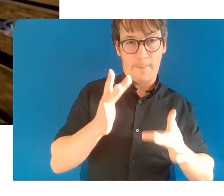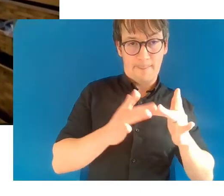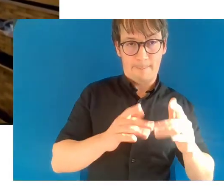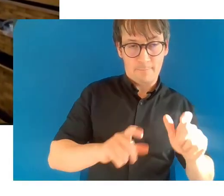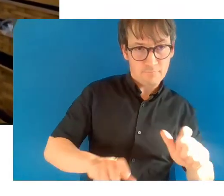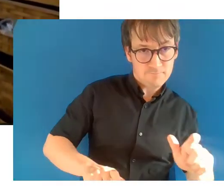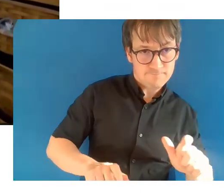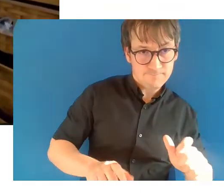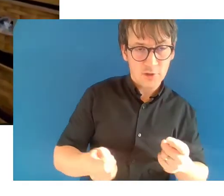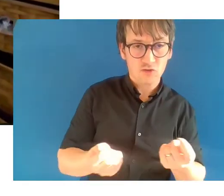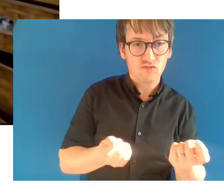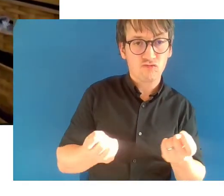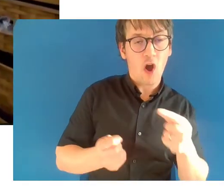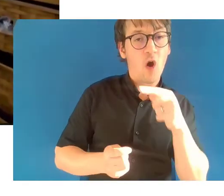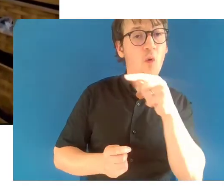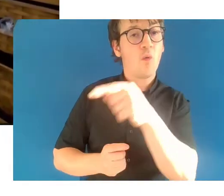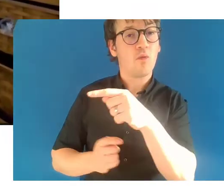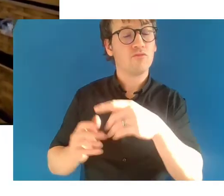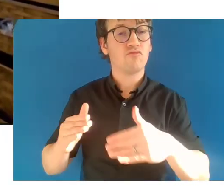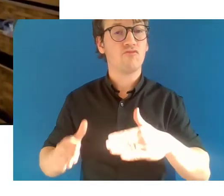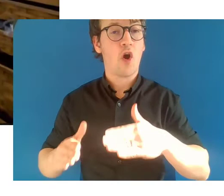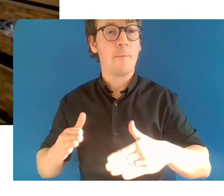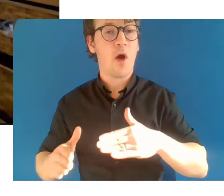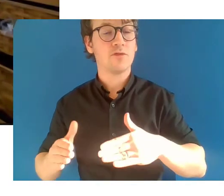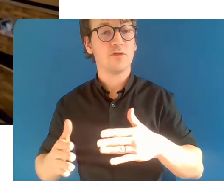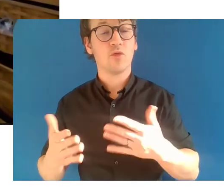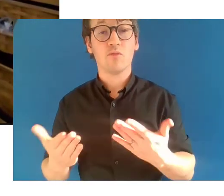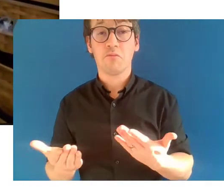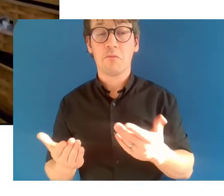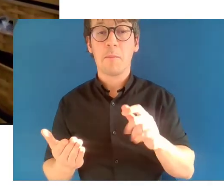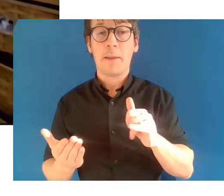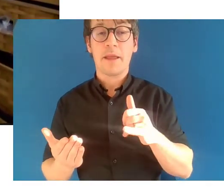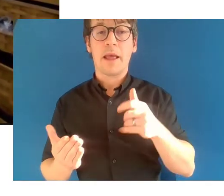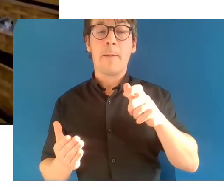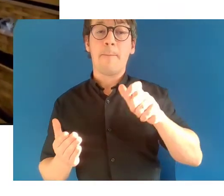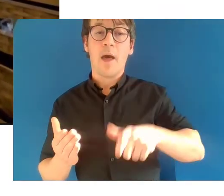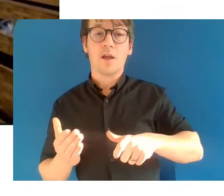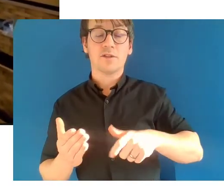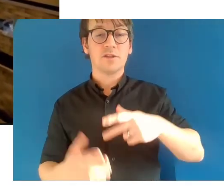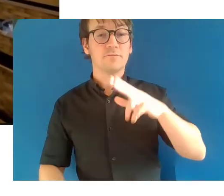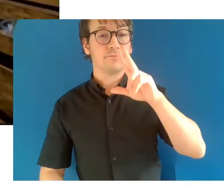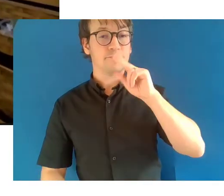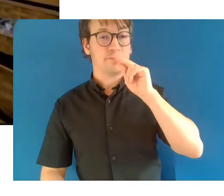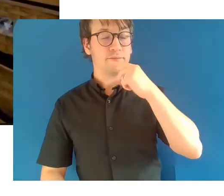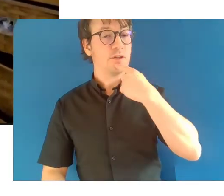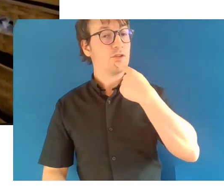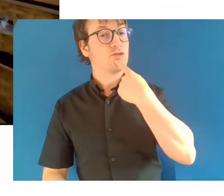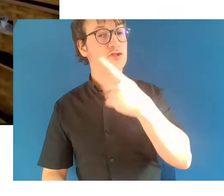Or, for example, a person could tele-operate it just using voice commands if they wanted